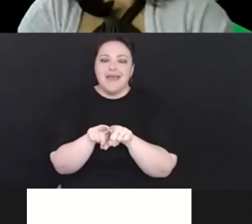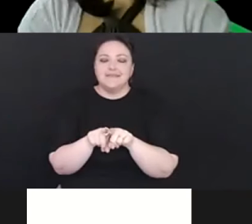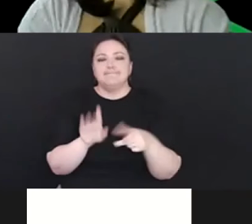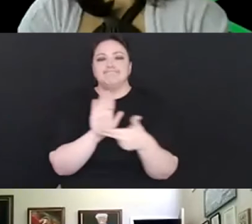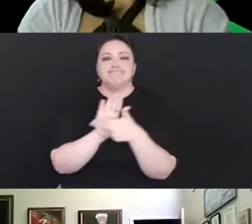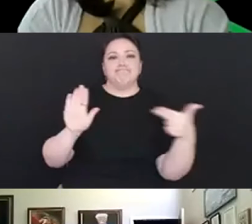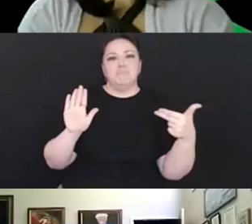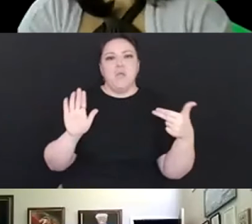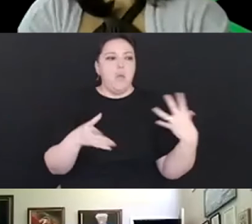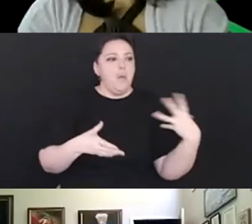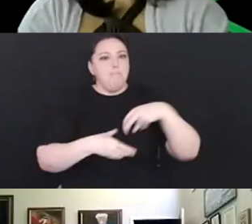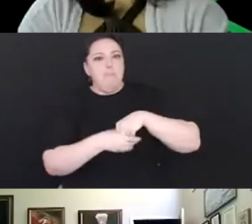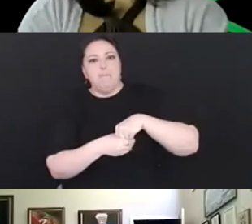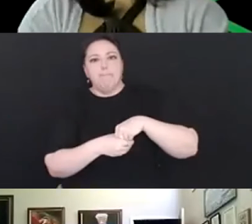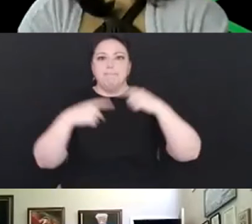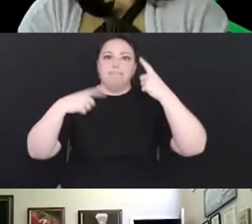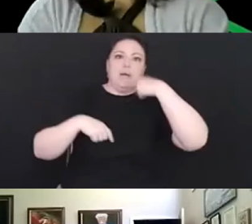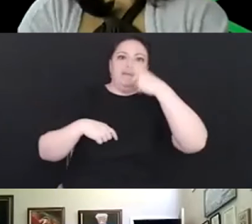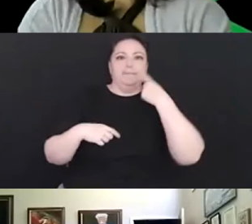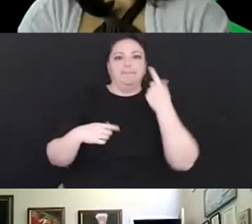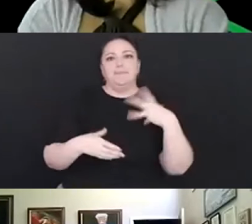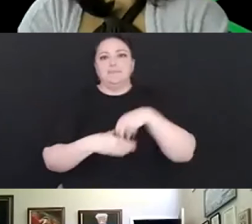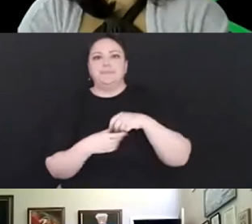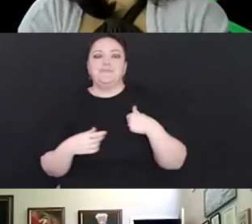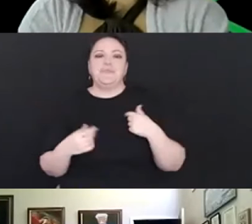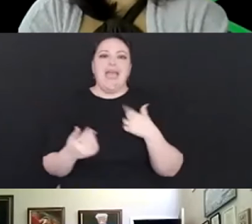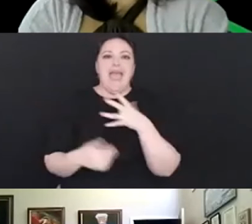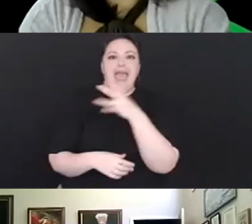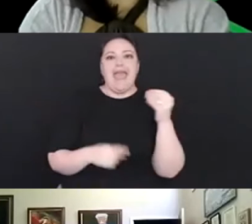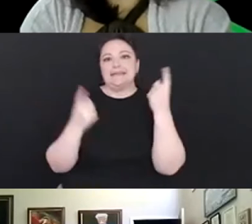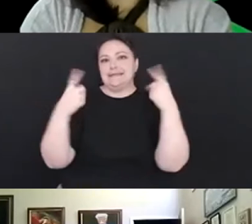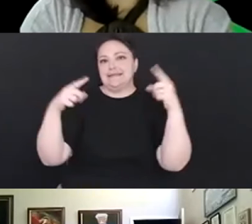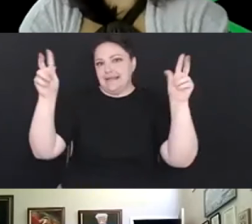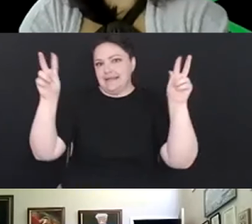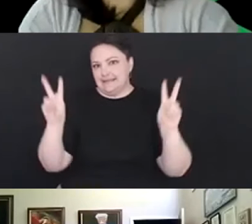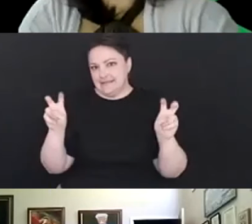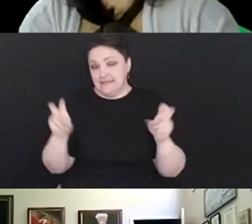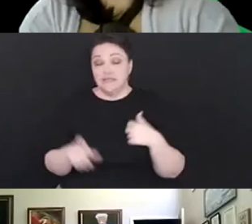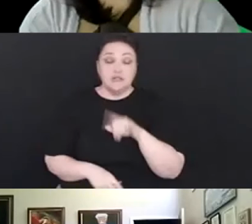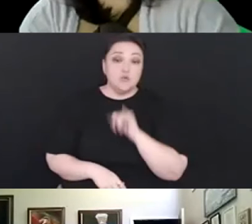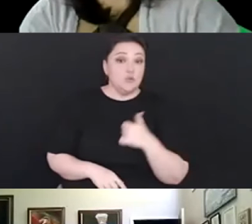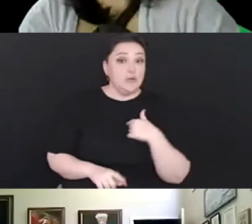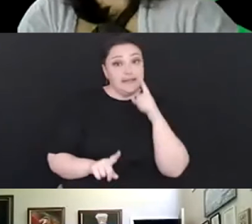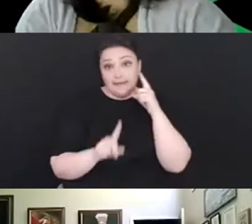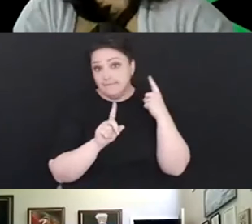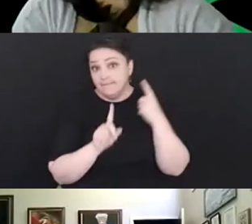Um, and I think a real, a real thing that we could be thinking about on the 31st anniversary